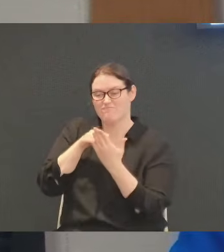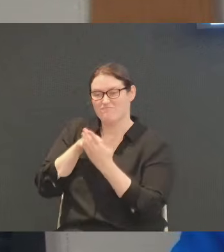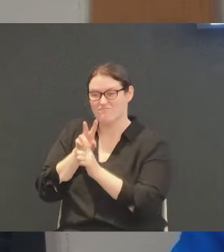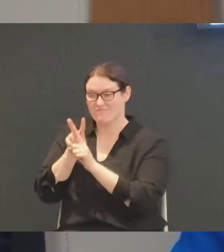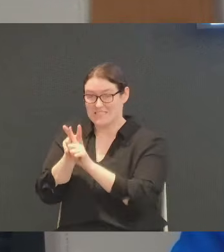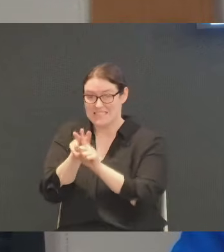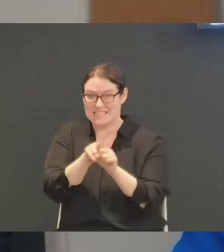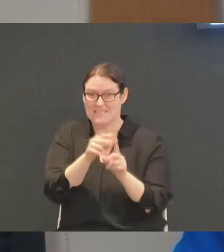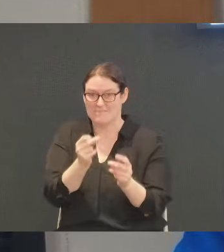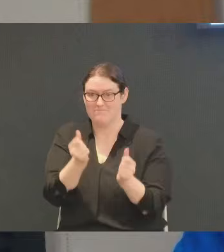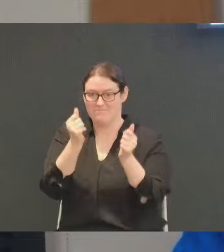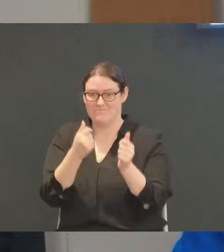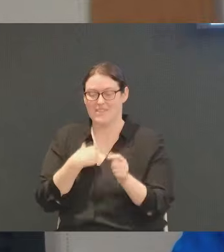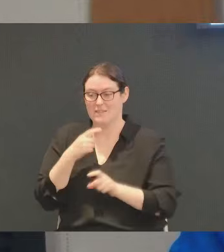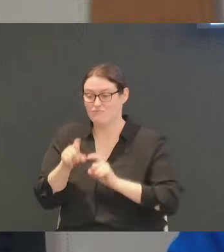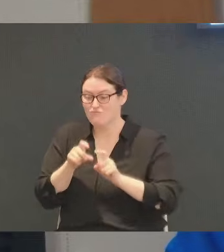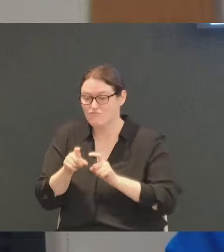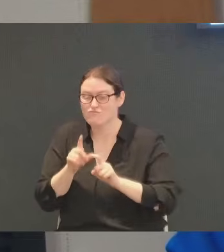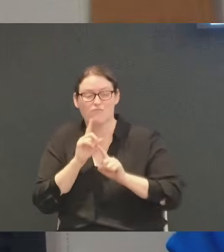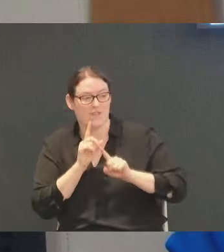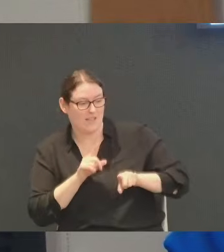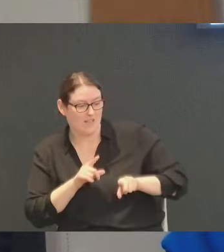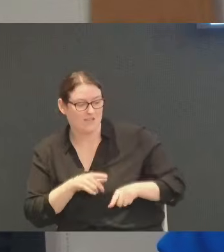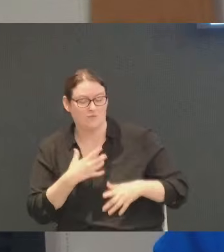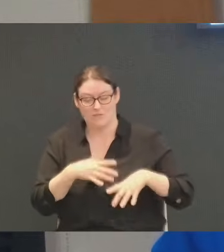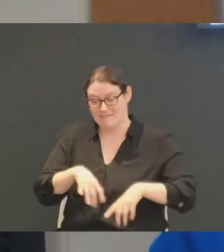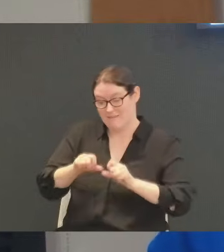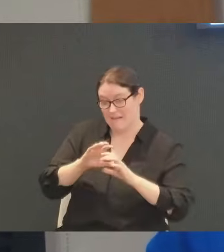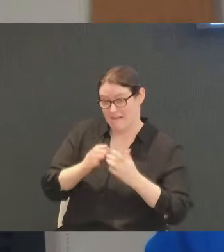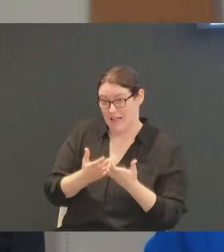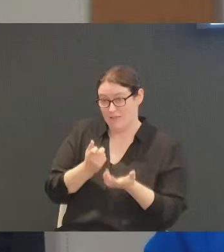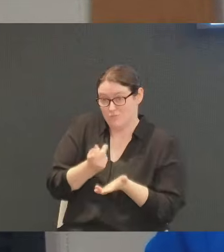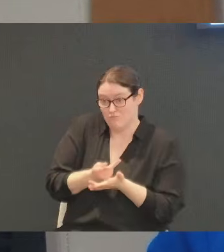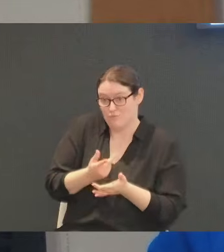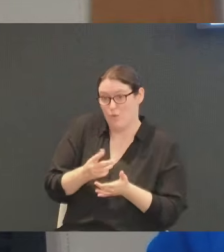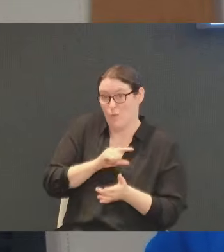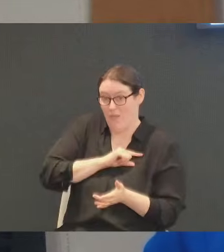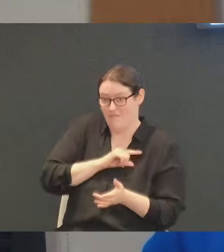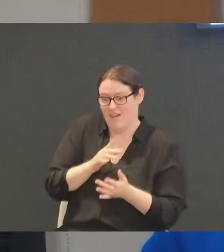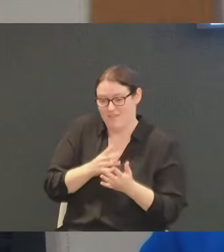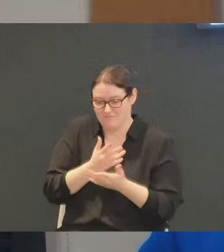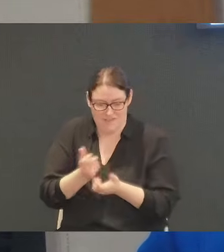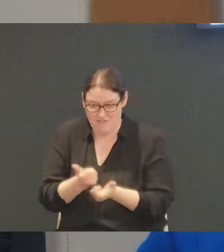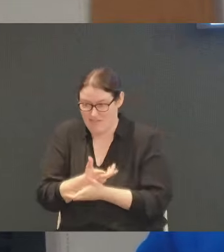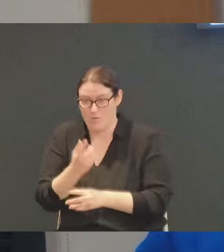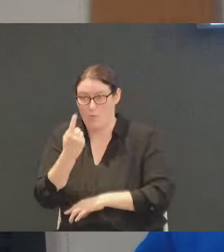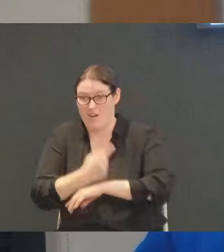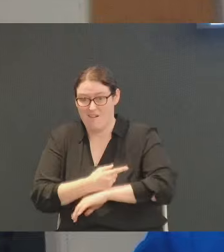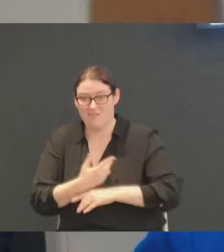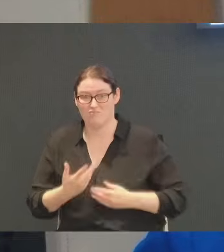get questions answered, take the classes, and so and I think it's so important right now. We have